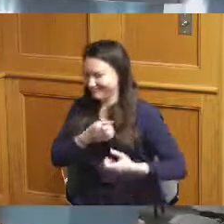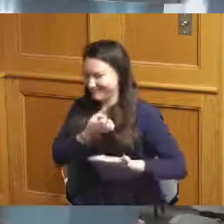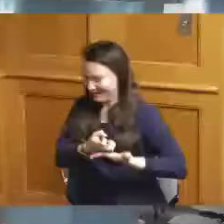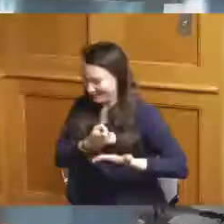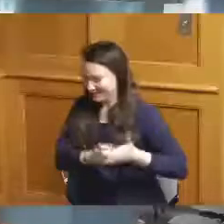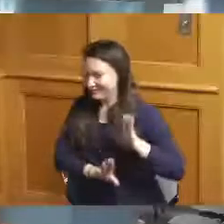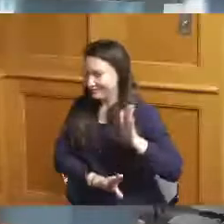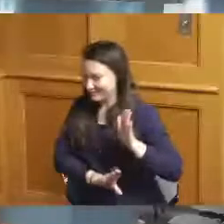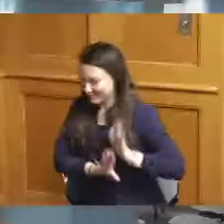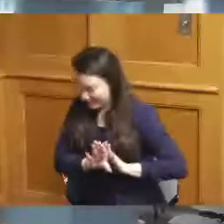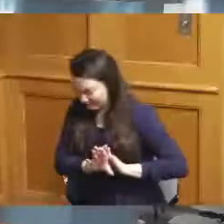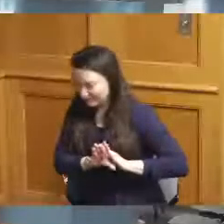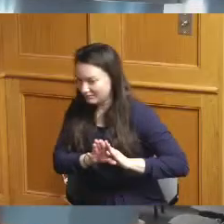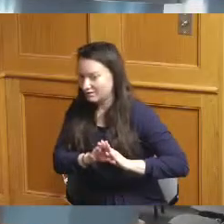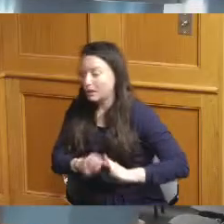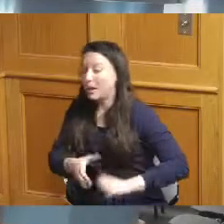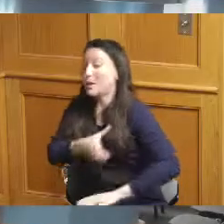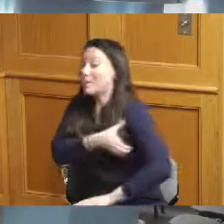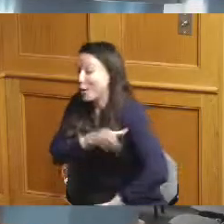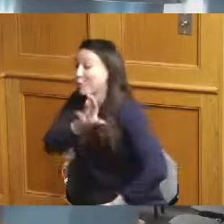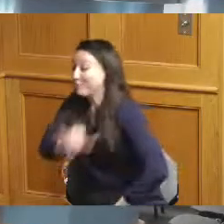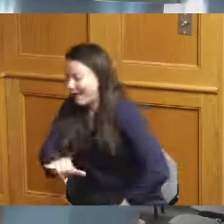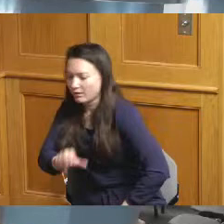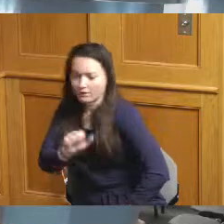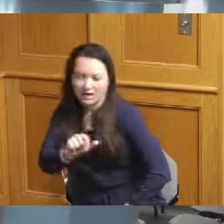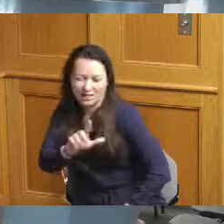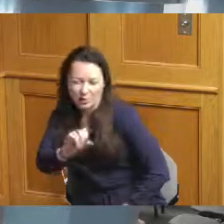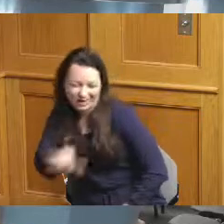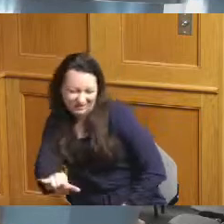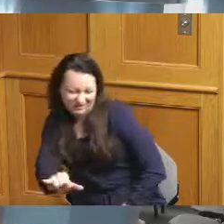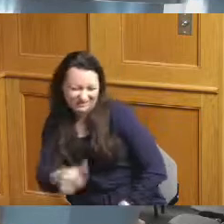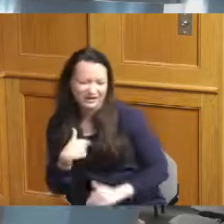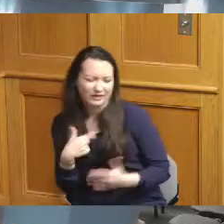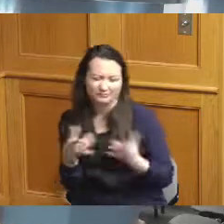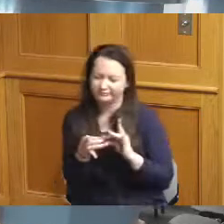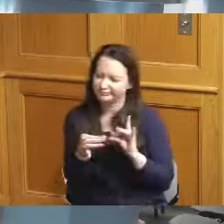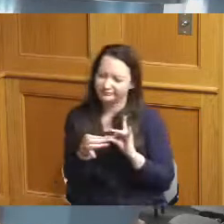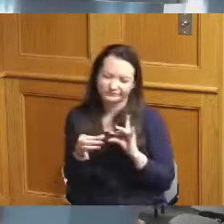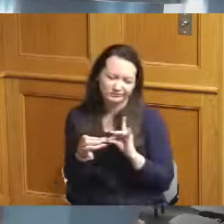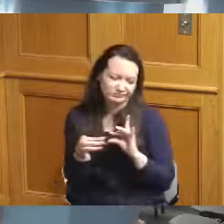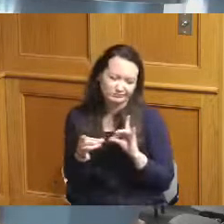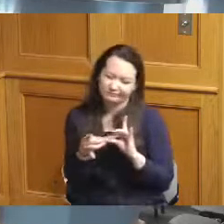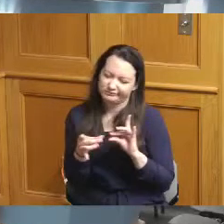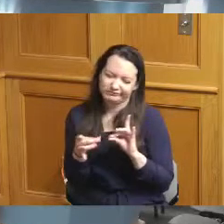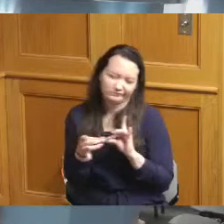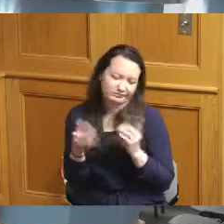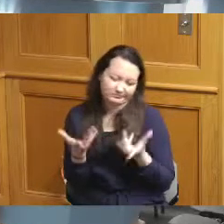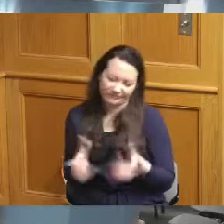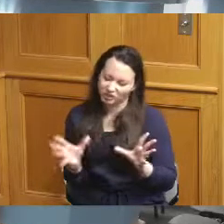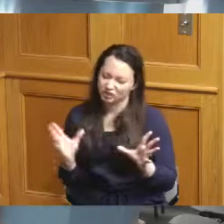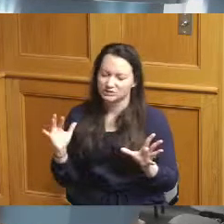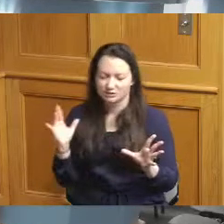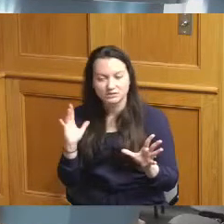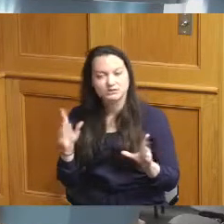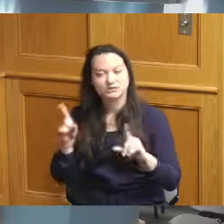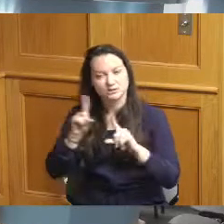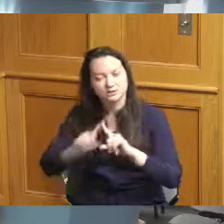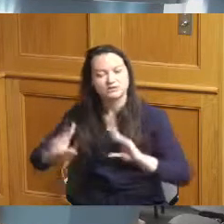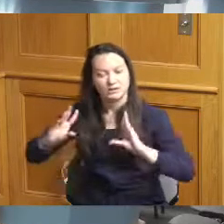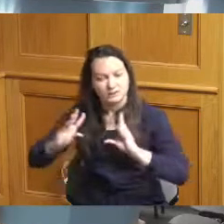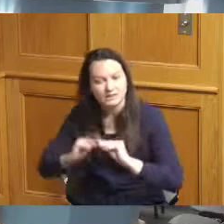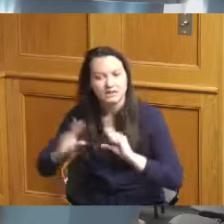Development powered by Alloy and I've said it several times in several different meetings venues